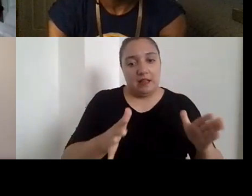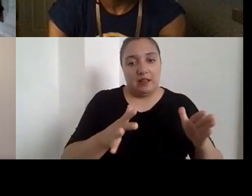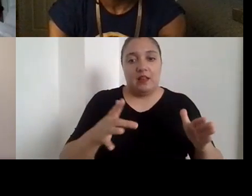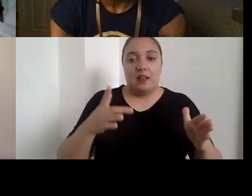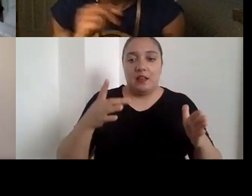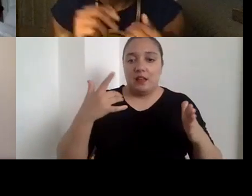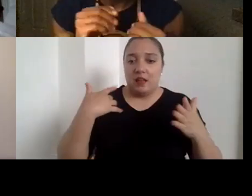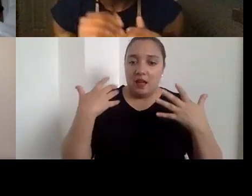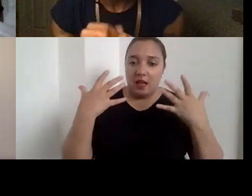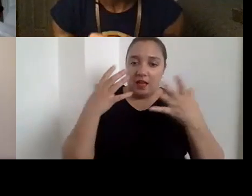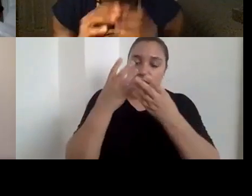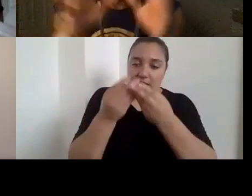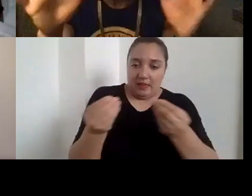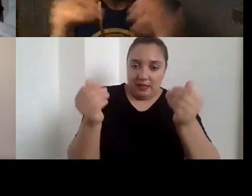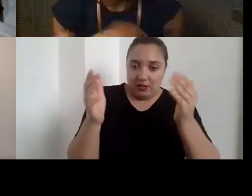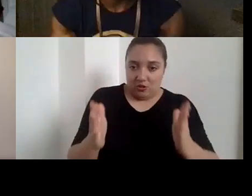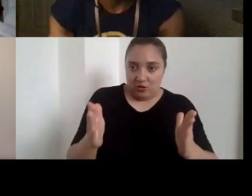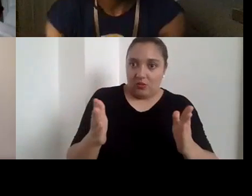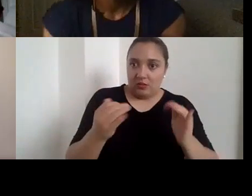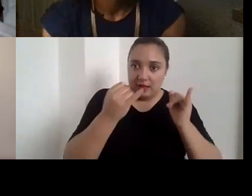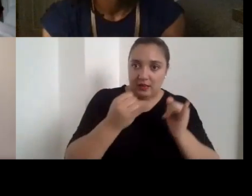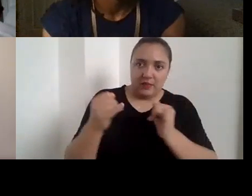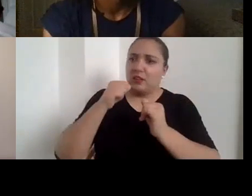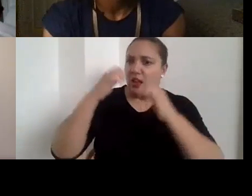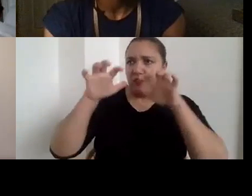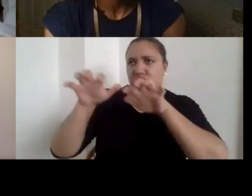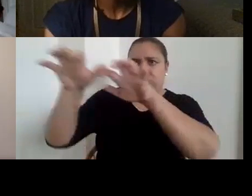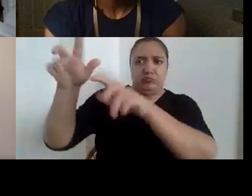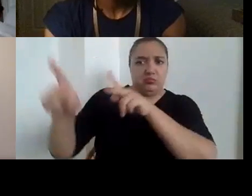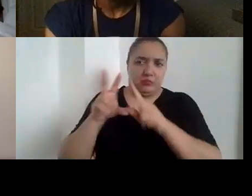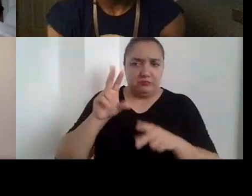on individual levels, not mass levels but I think